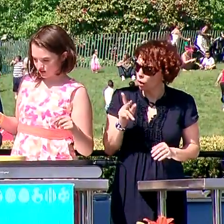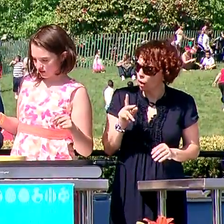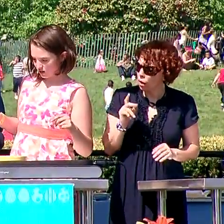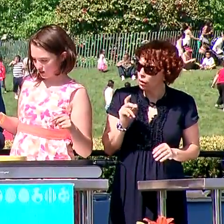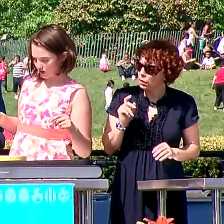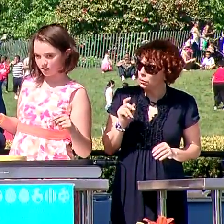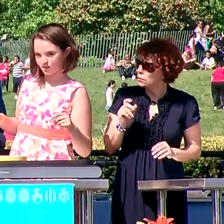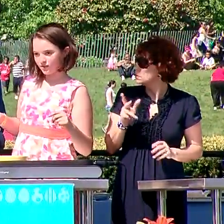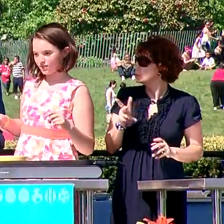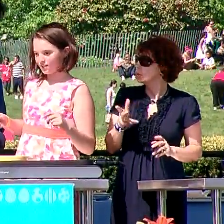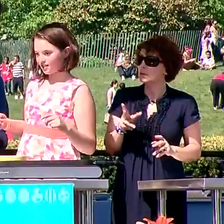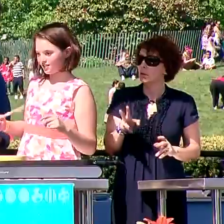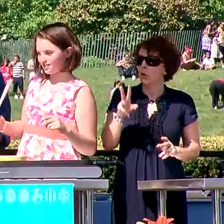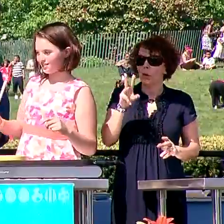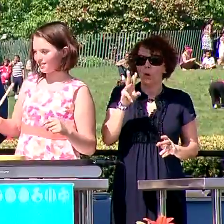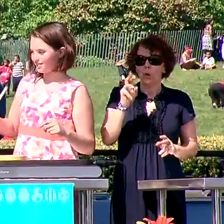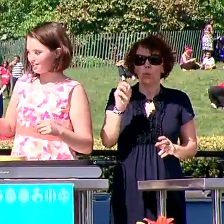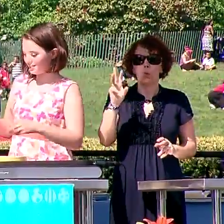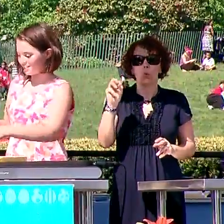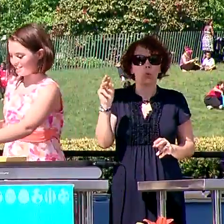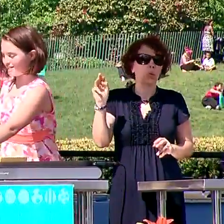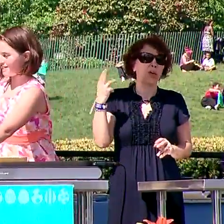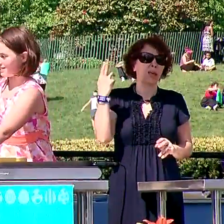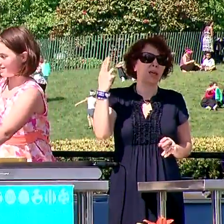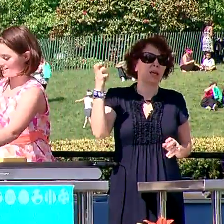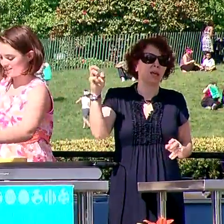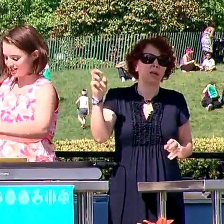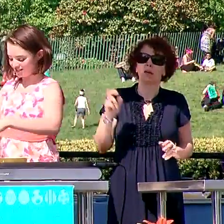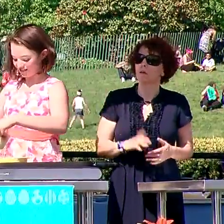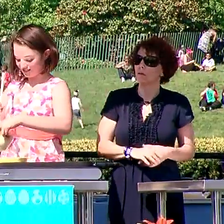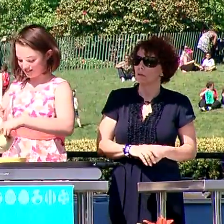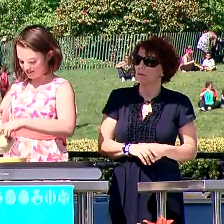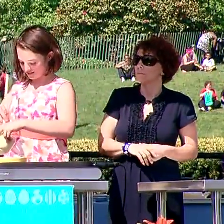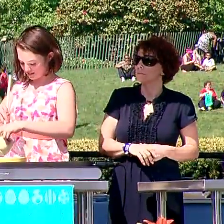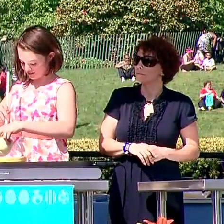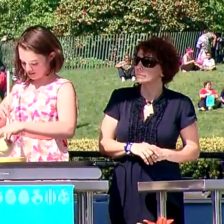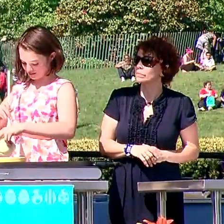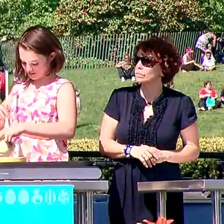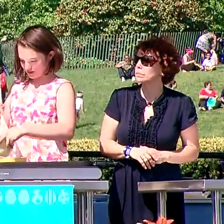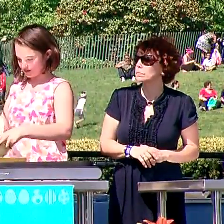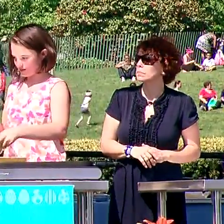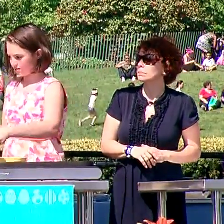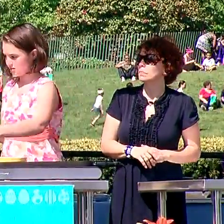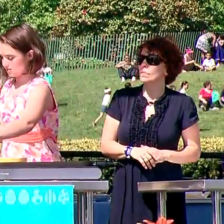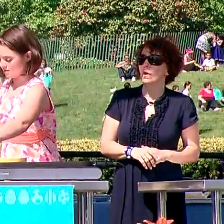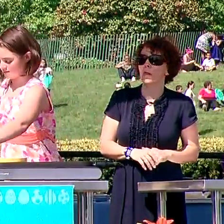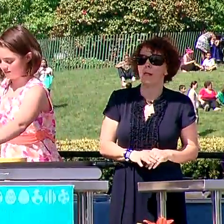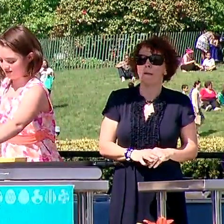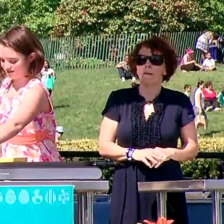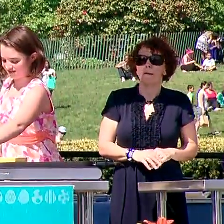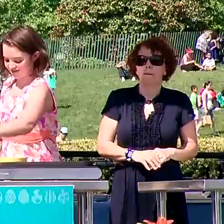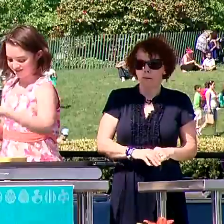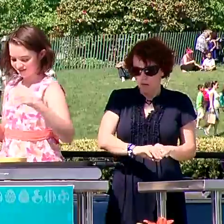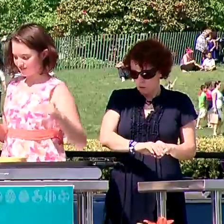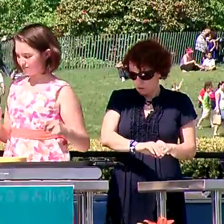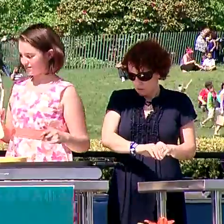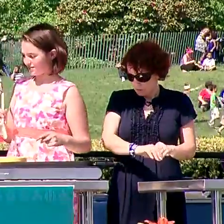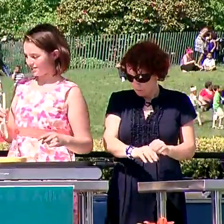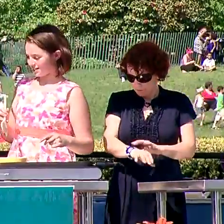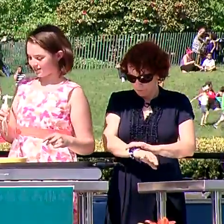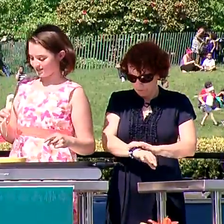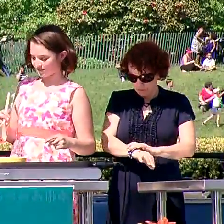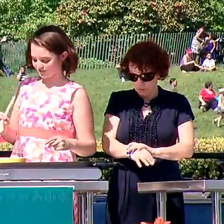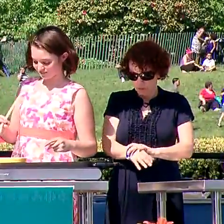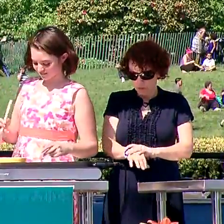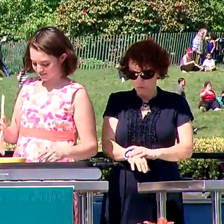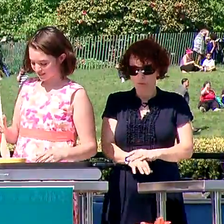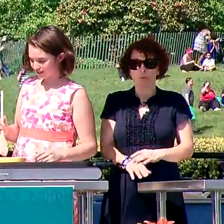Hootie!